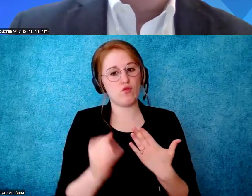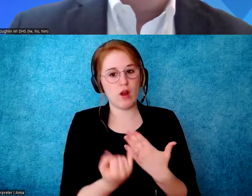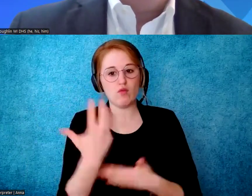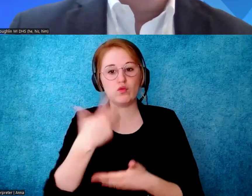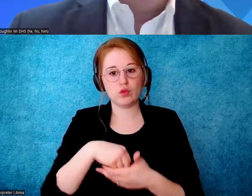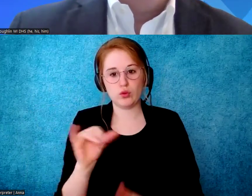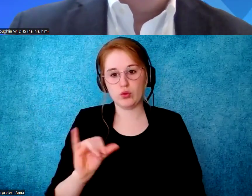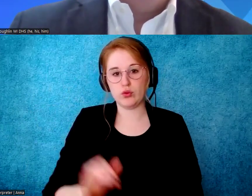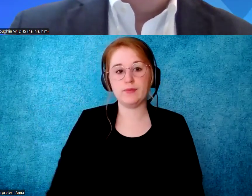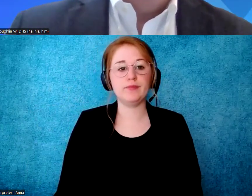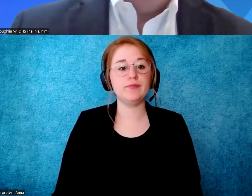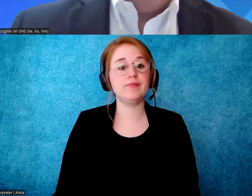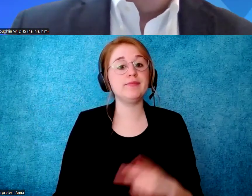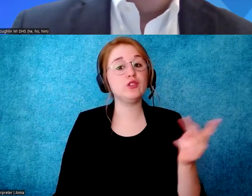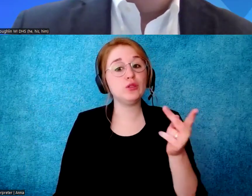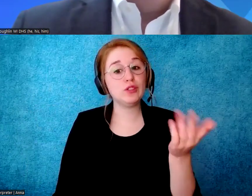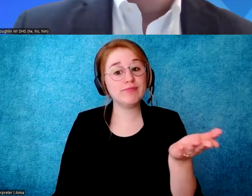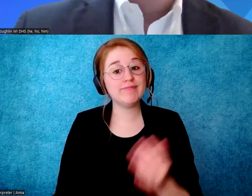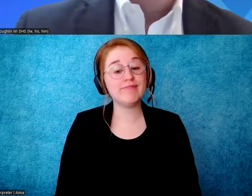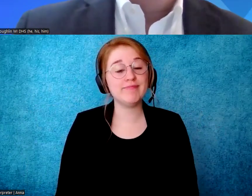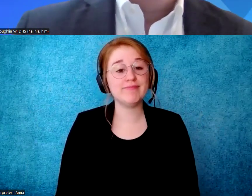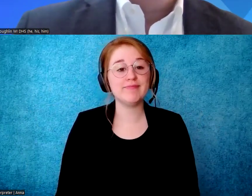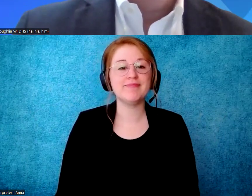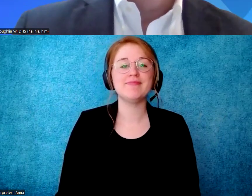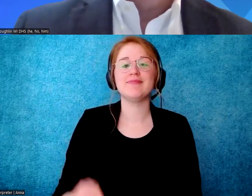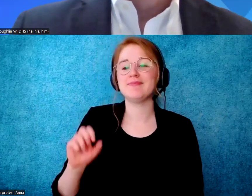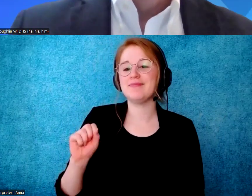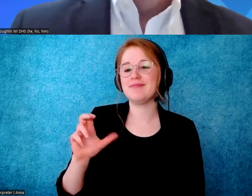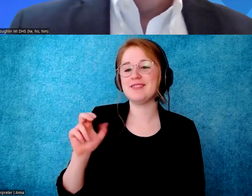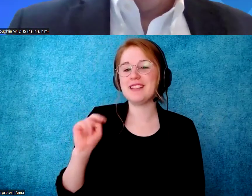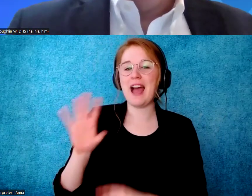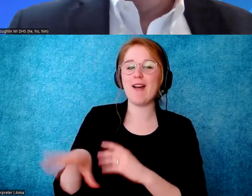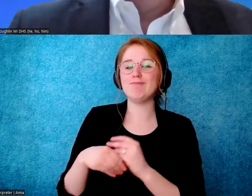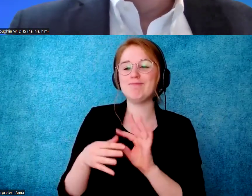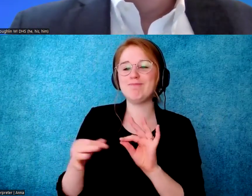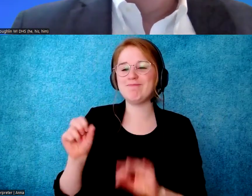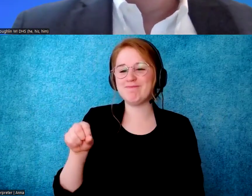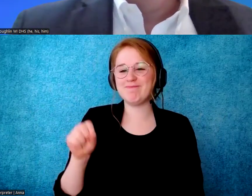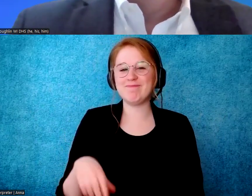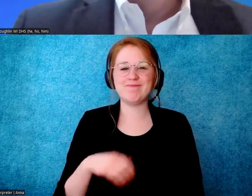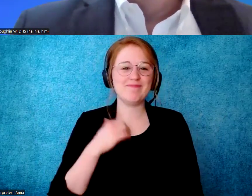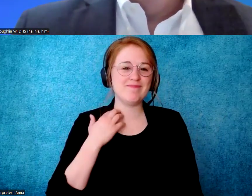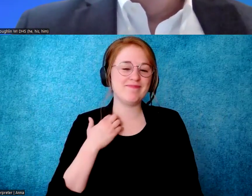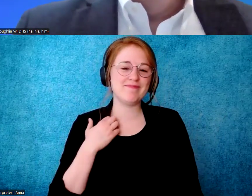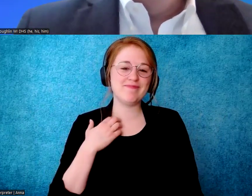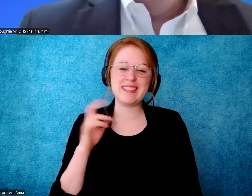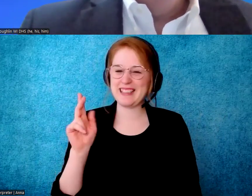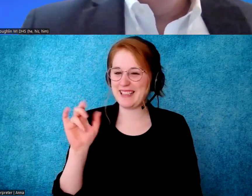Susan, Hans, anything you want to add? Yeah, I have a little extra take on that. And Kevin, you really helped us talk